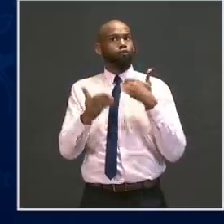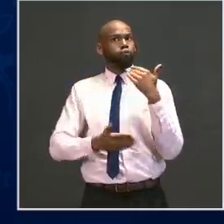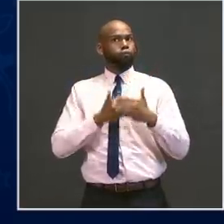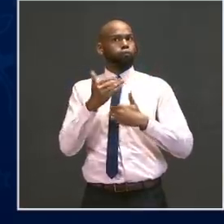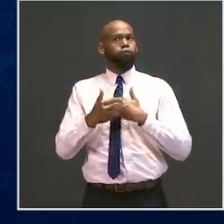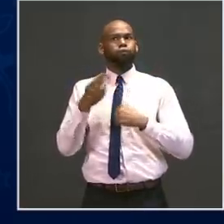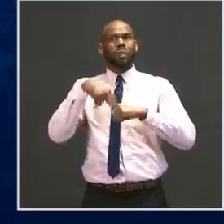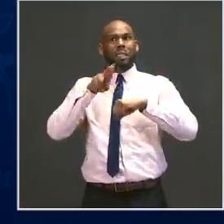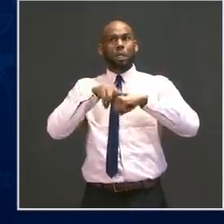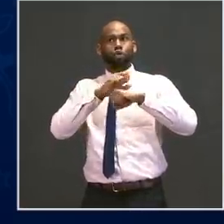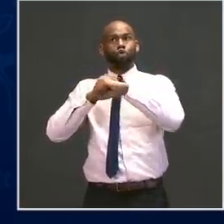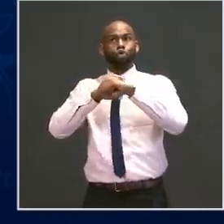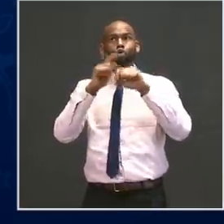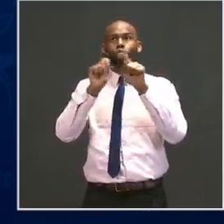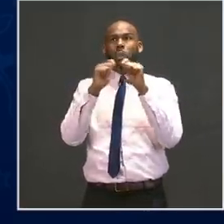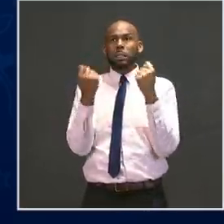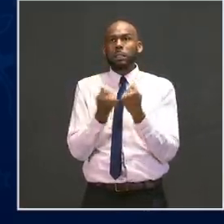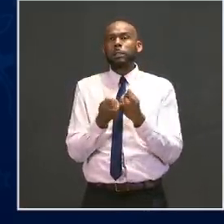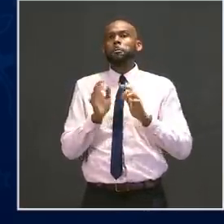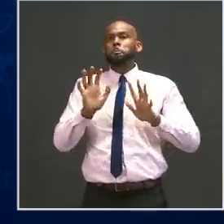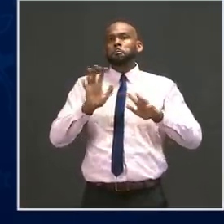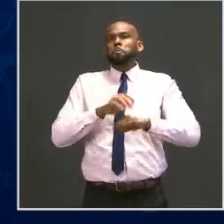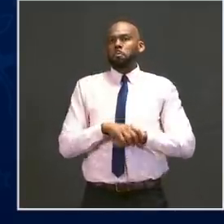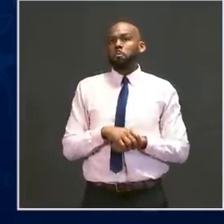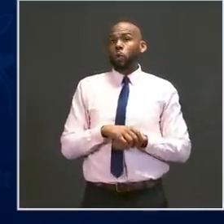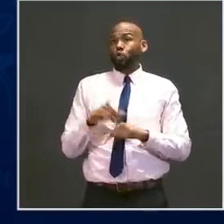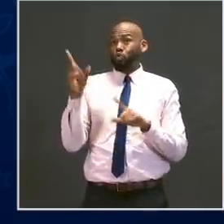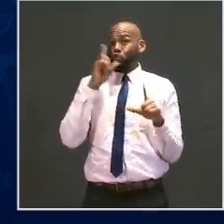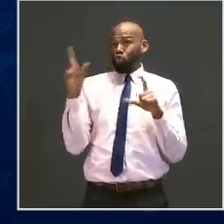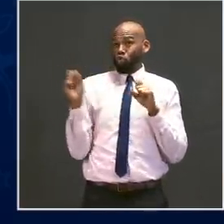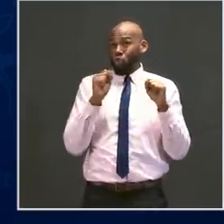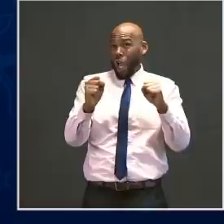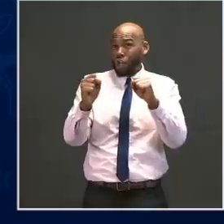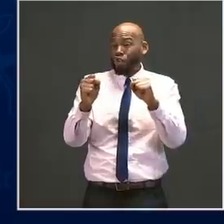But our strategy has played out over the last several weeks,